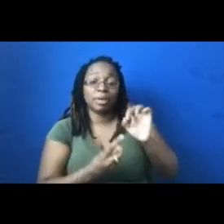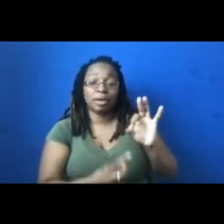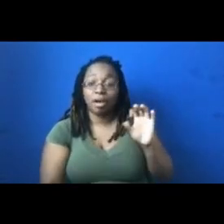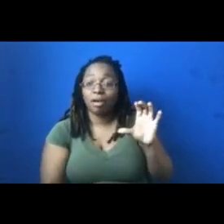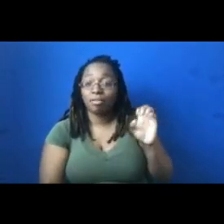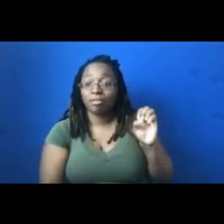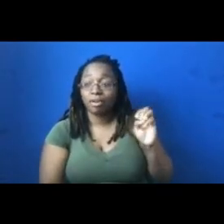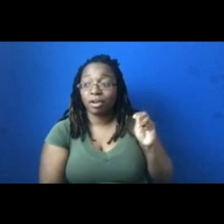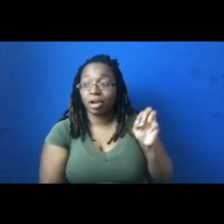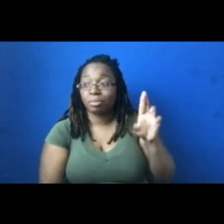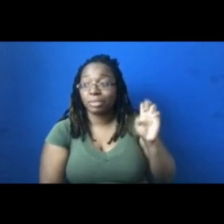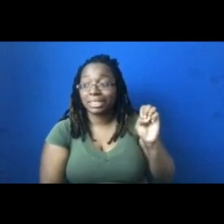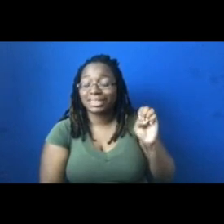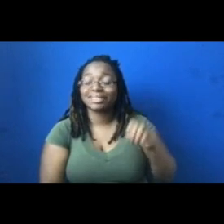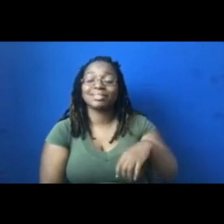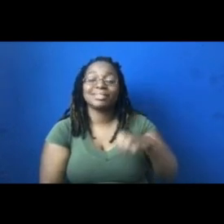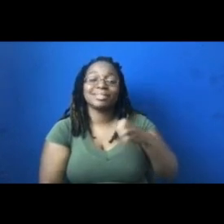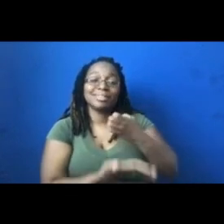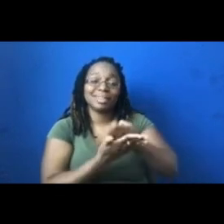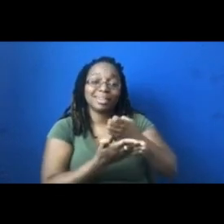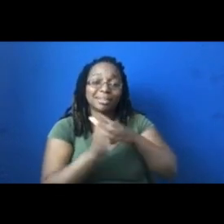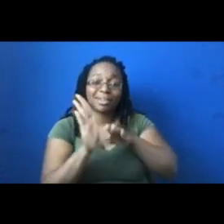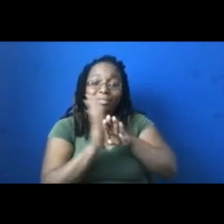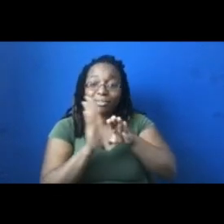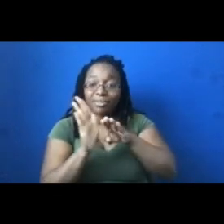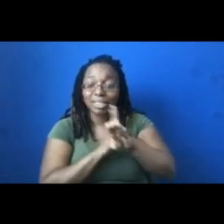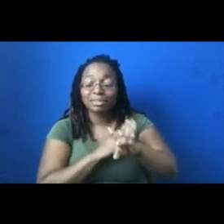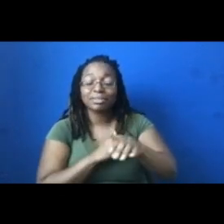Development Administration program called good jobs